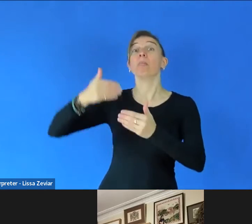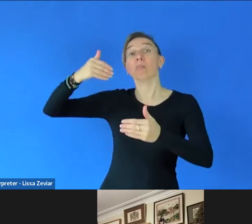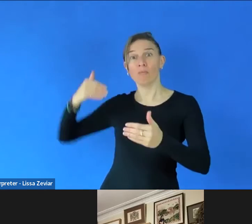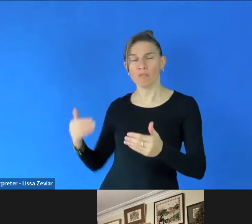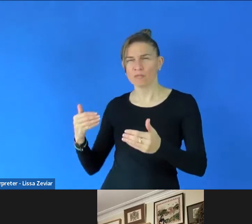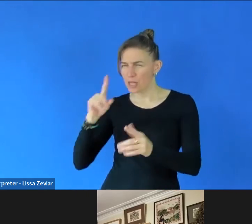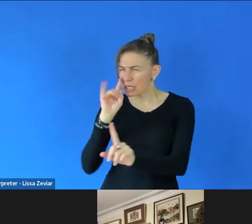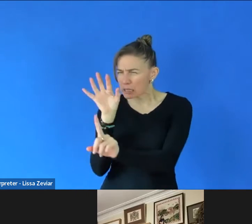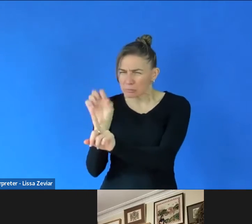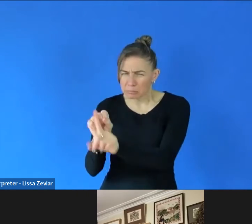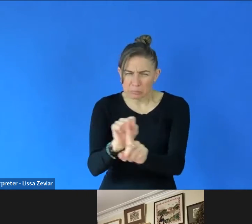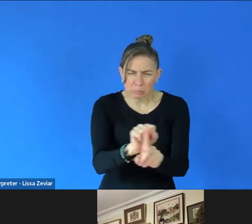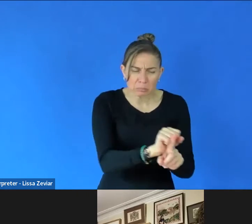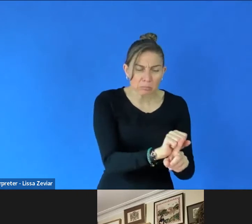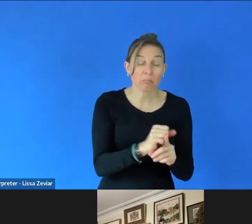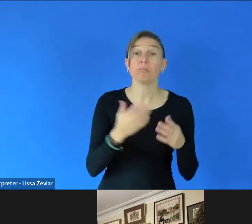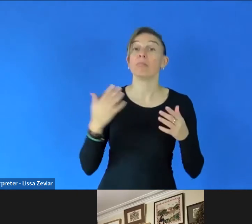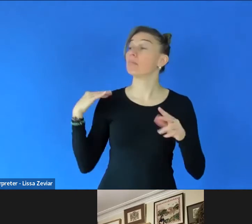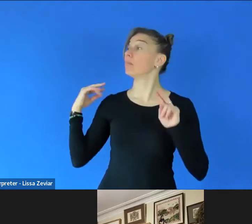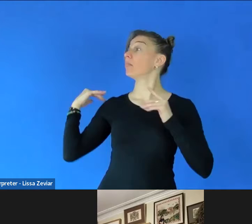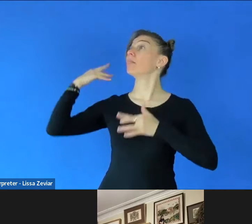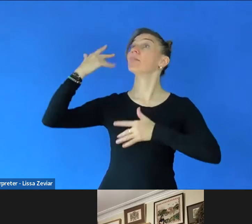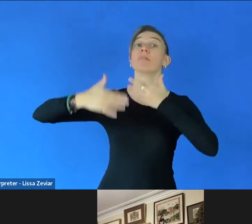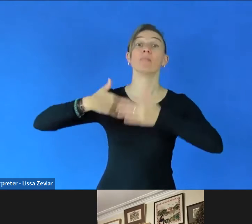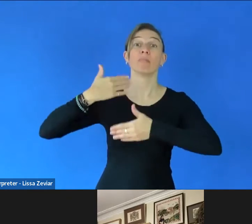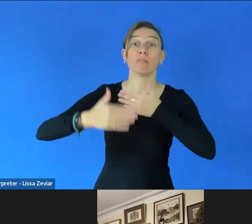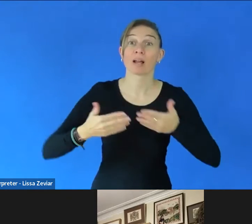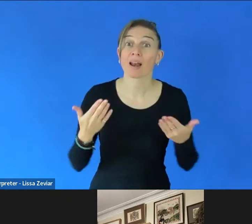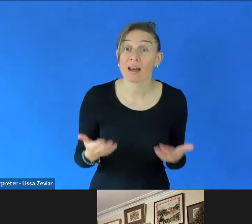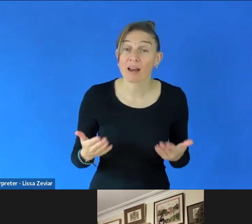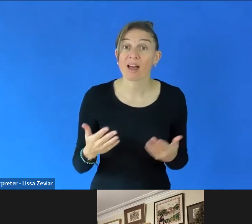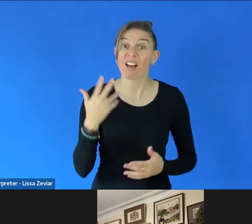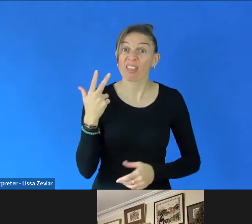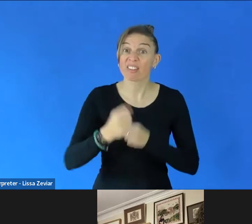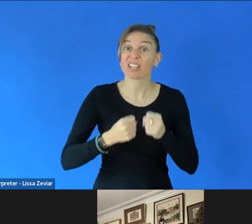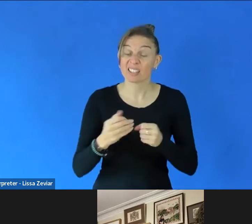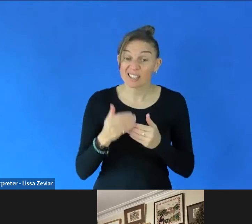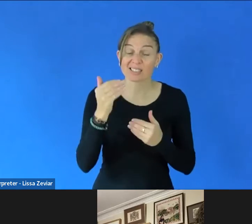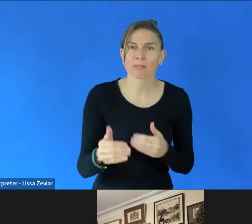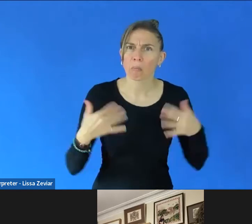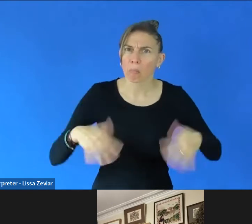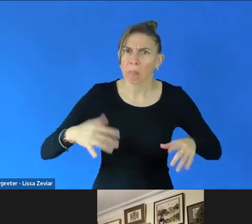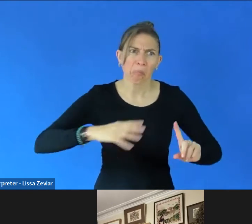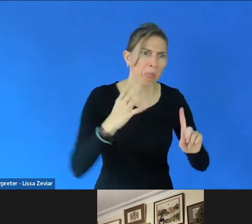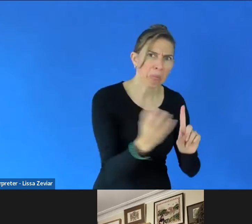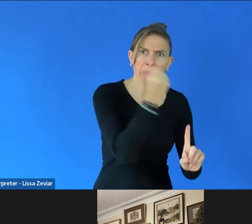and the programme has been amazing at delivering on all of those. So it is such a joy to be here today